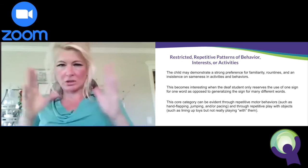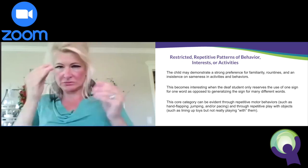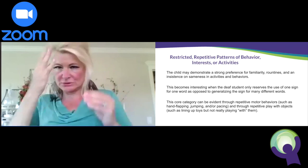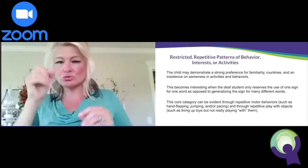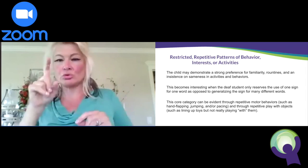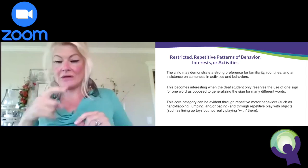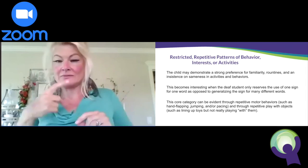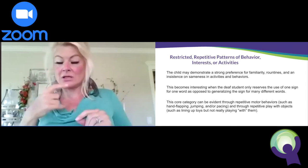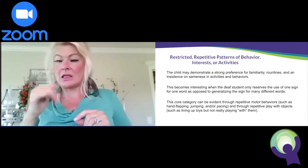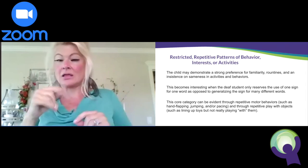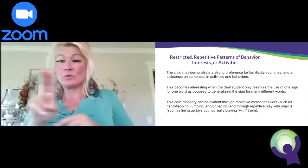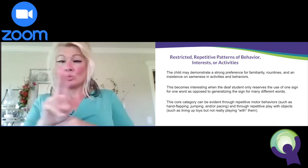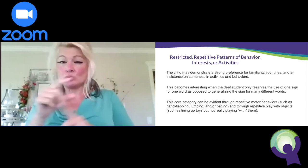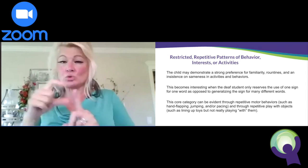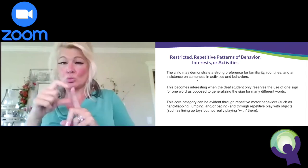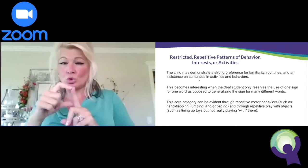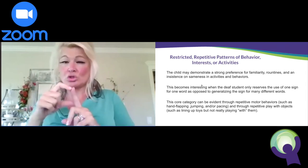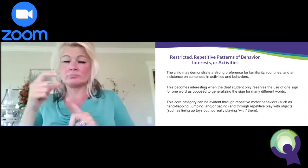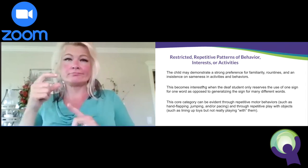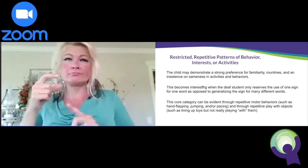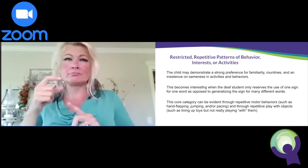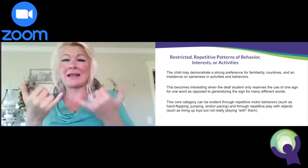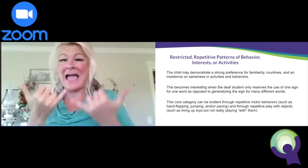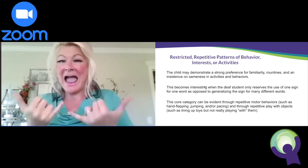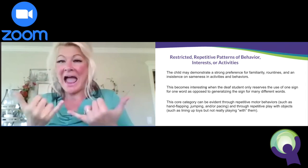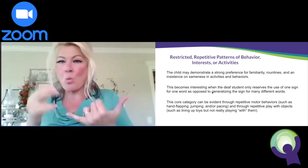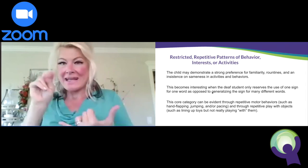It's not literal learning..just like hearing kids so using words